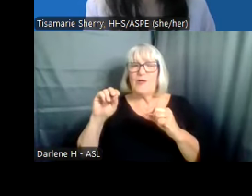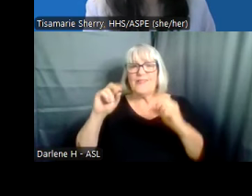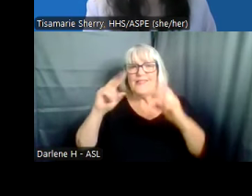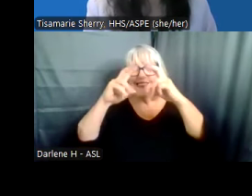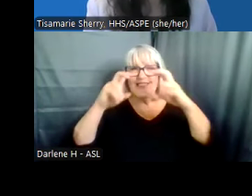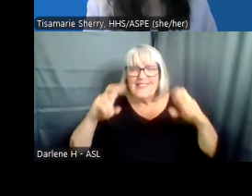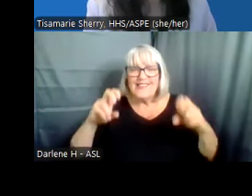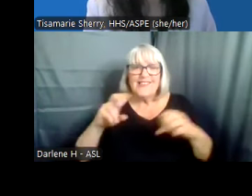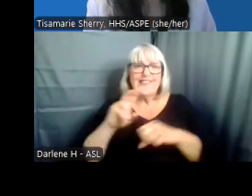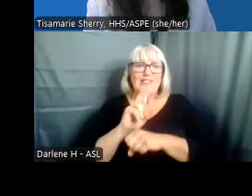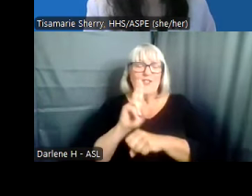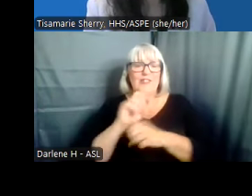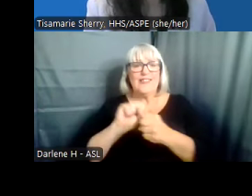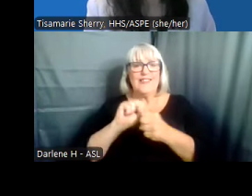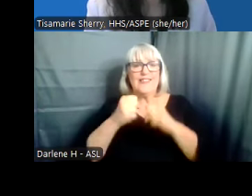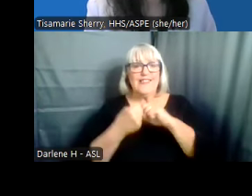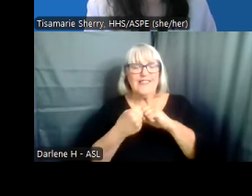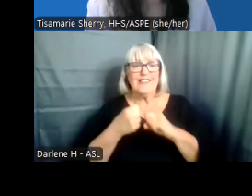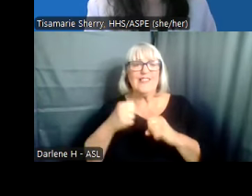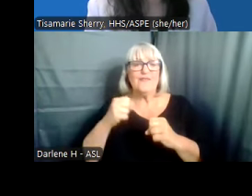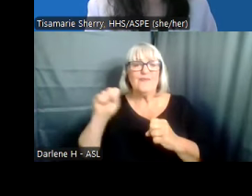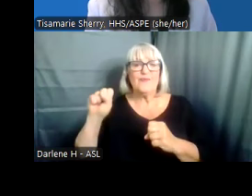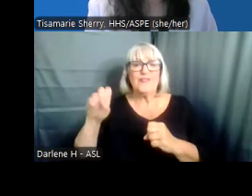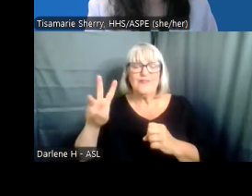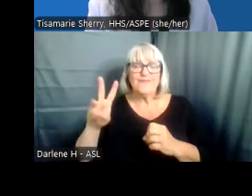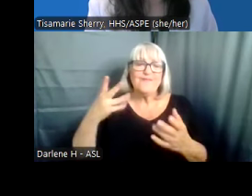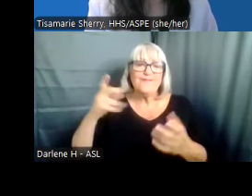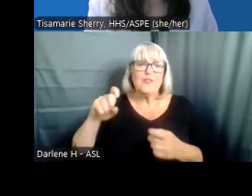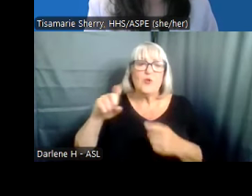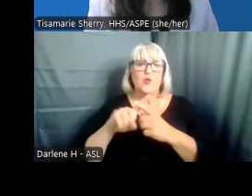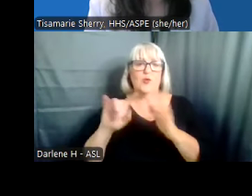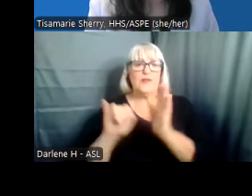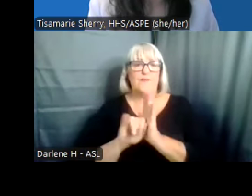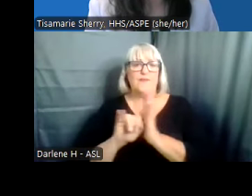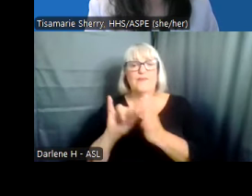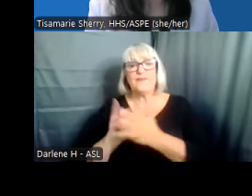necessary to identify the HCBS workers within the data, this can limit its reach.